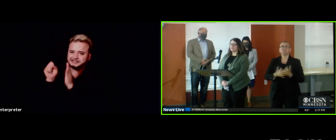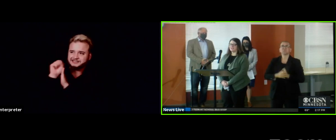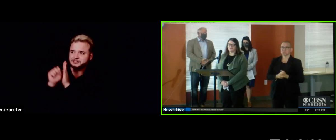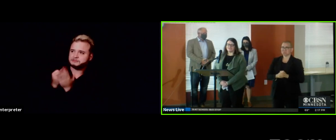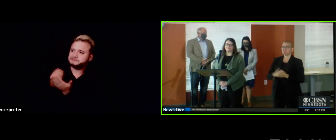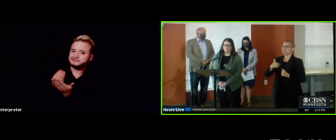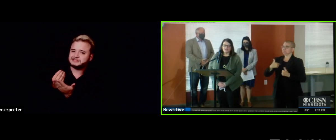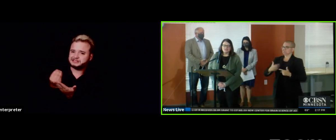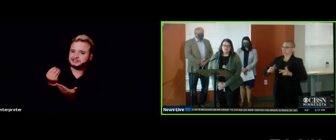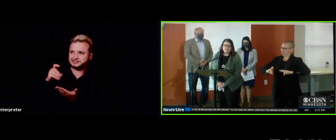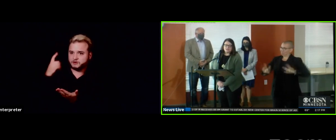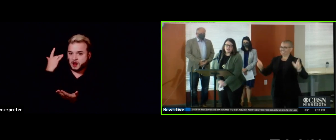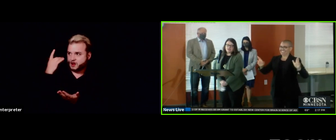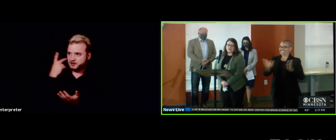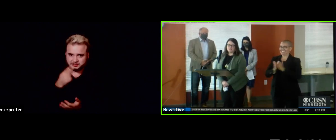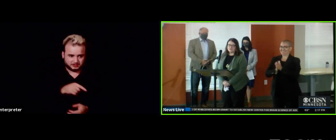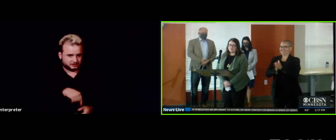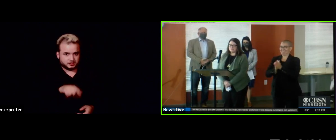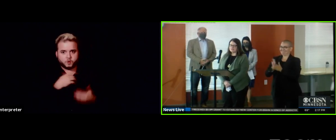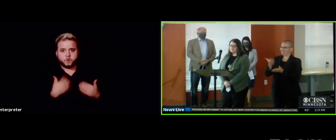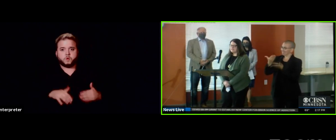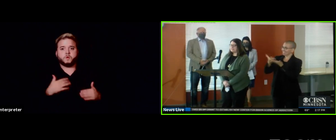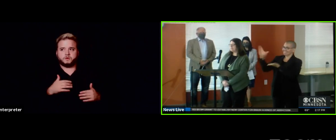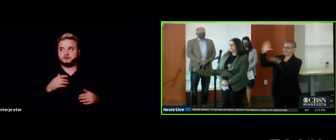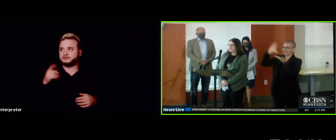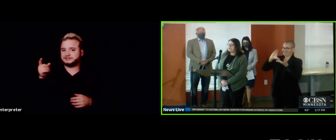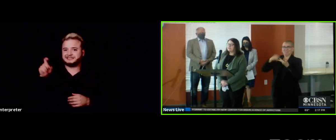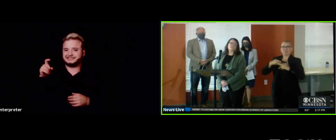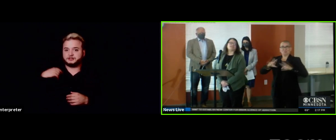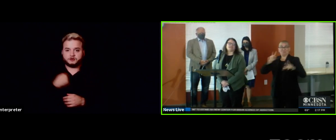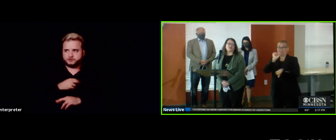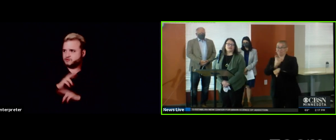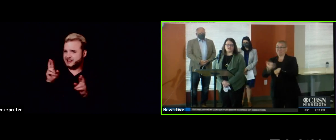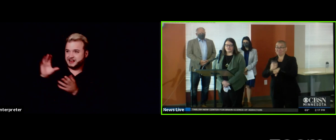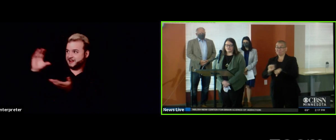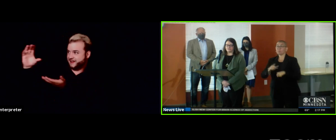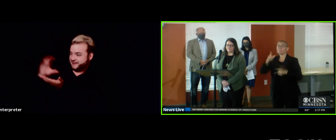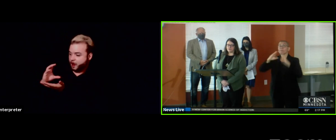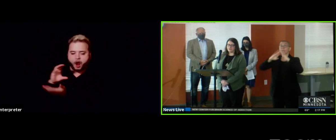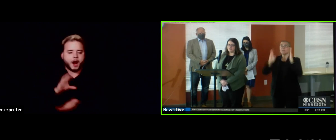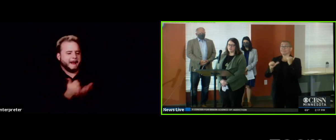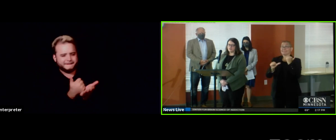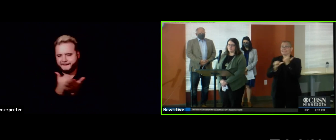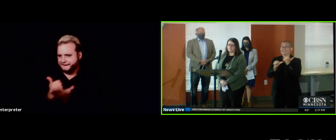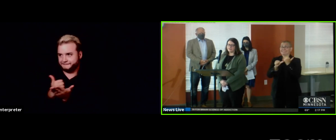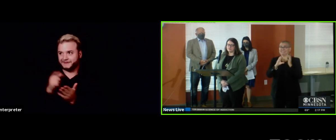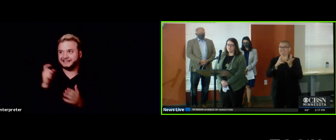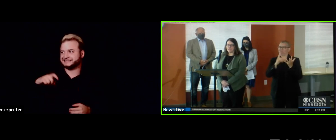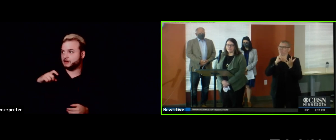ready to use it, the housing assistance. The need is a statewide issue. As a Khomeini Action